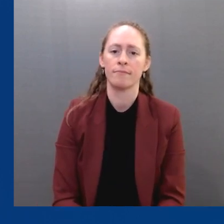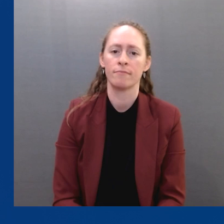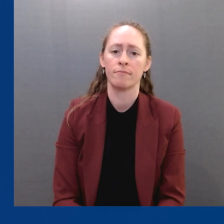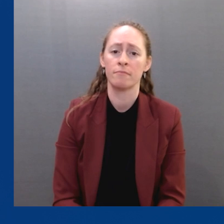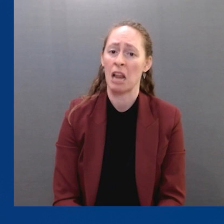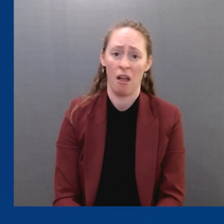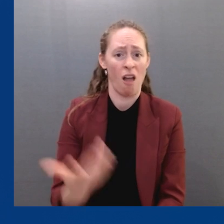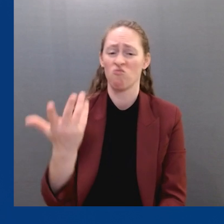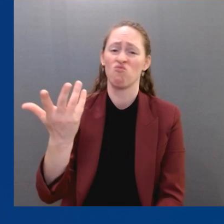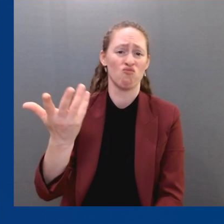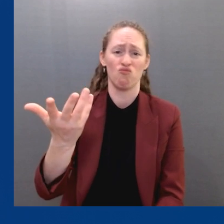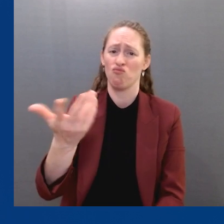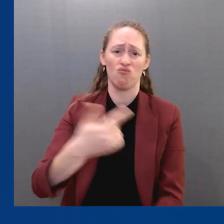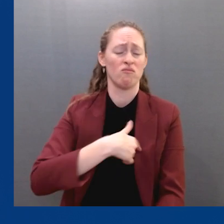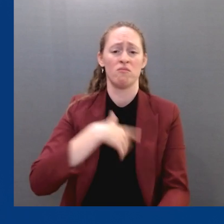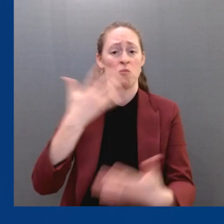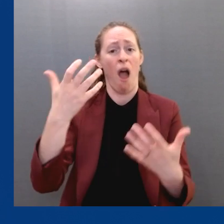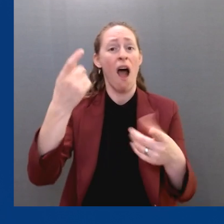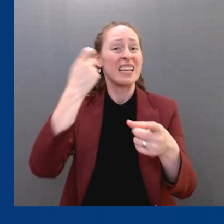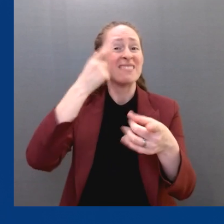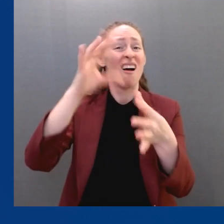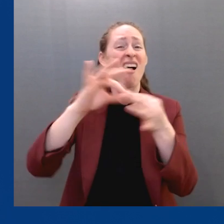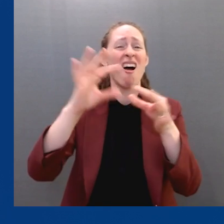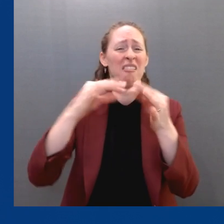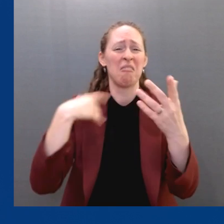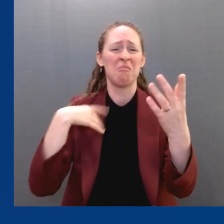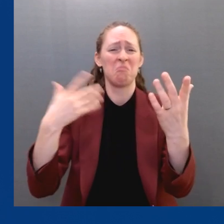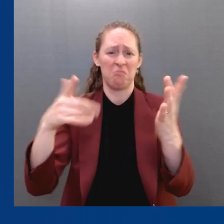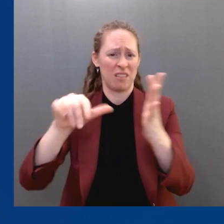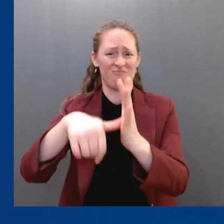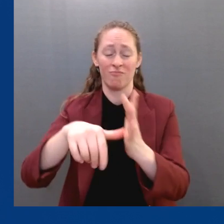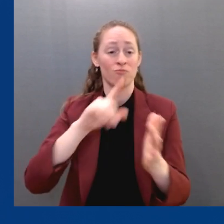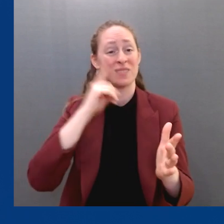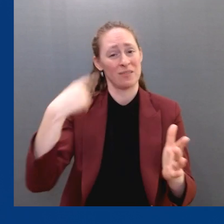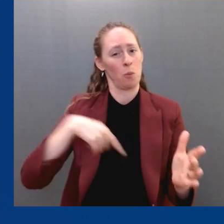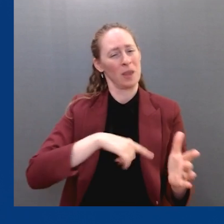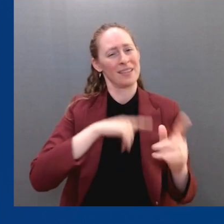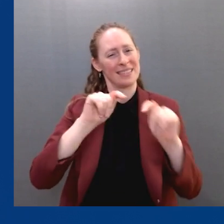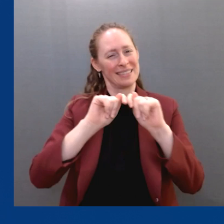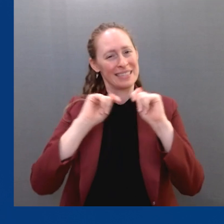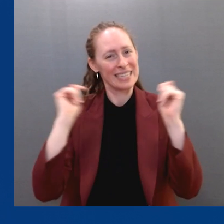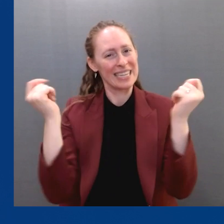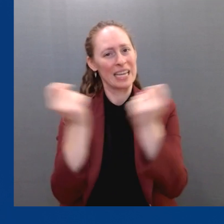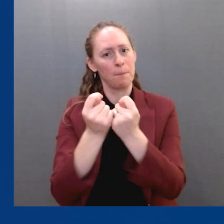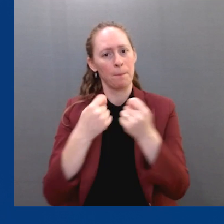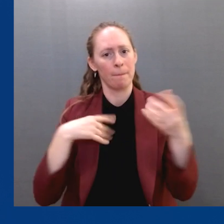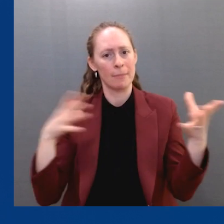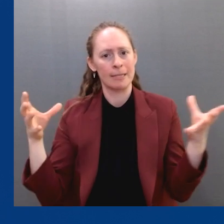says we are a team here. The FDA is part of the team. The CDC is part of the team.